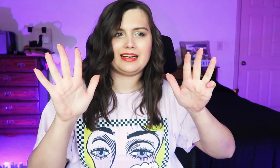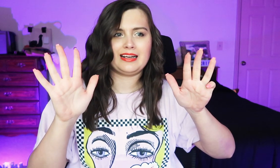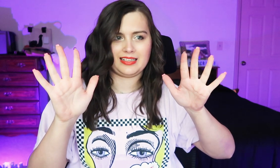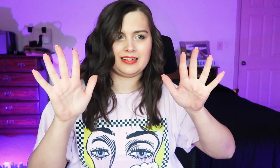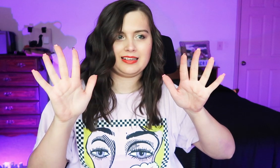...10.